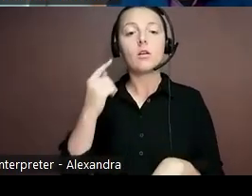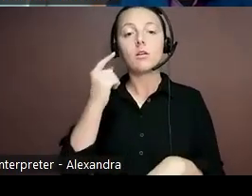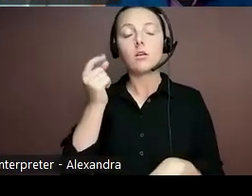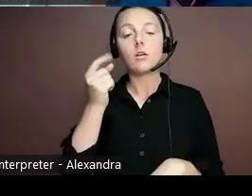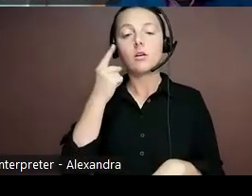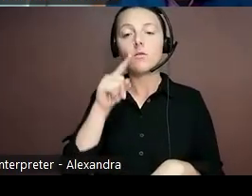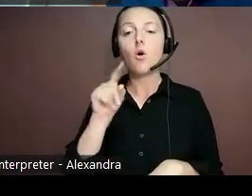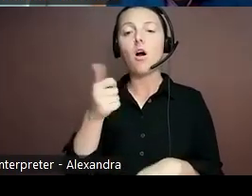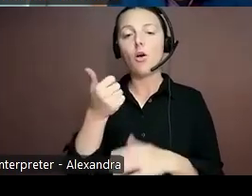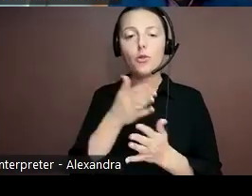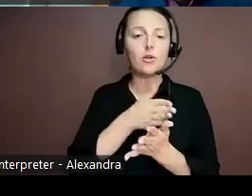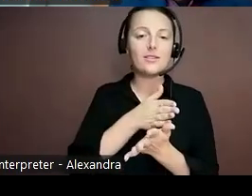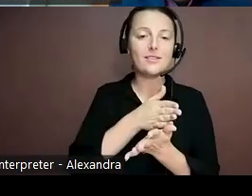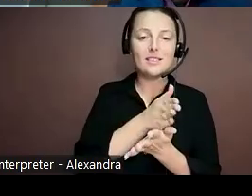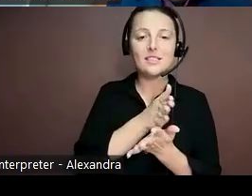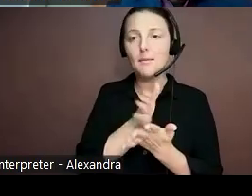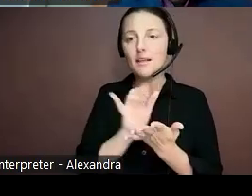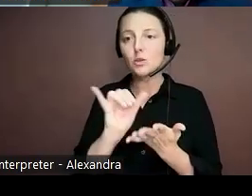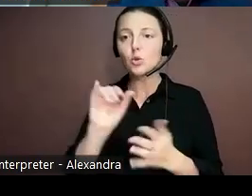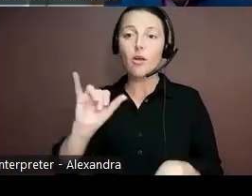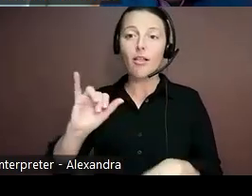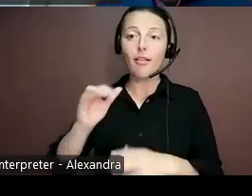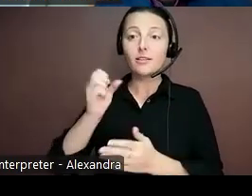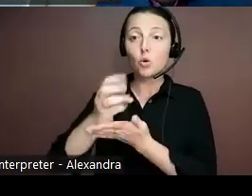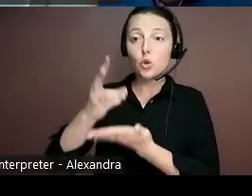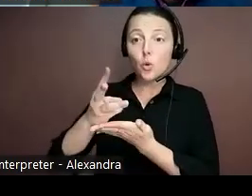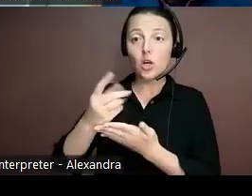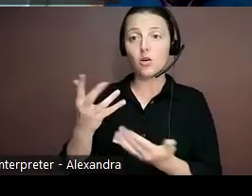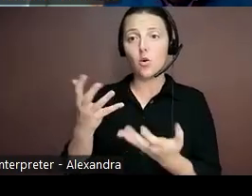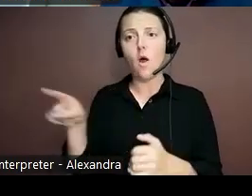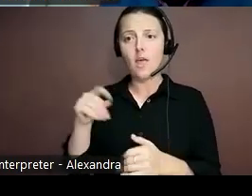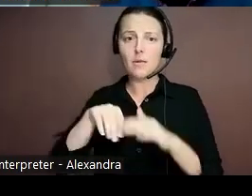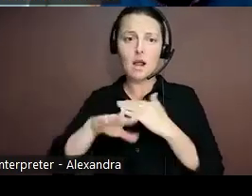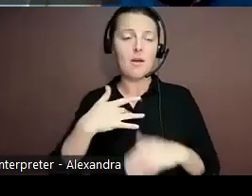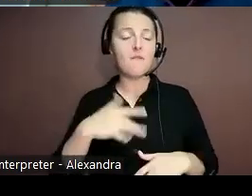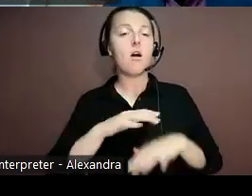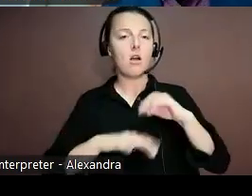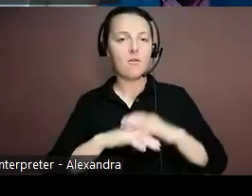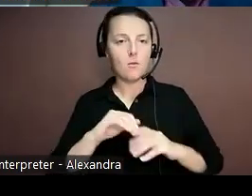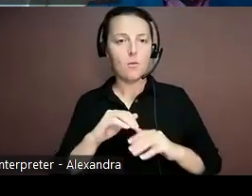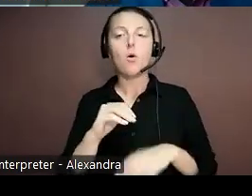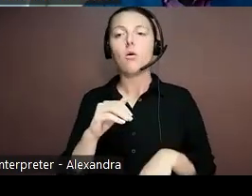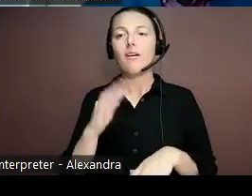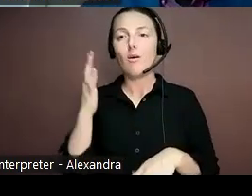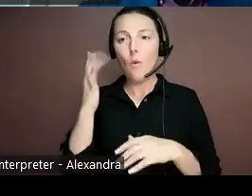to feel comfortable like uh with patients in our unit because they have the support.